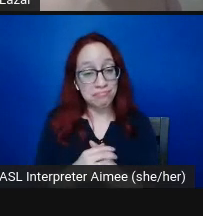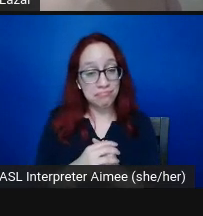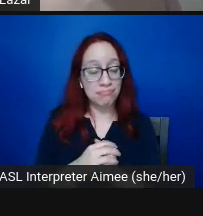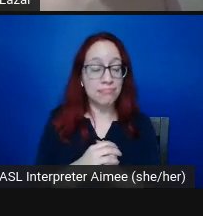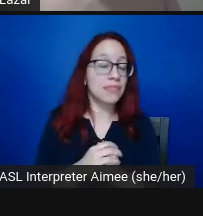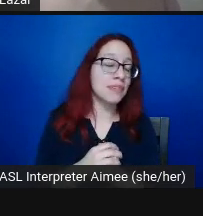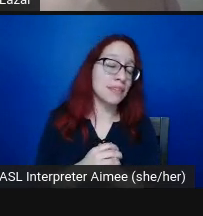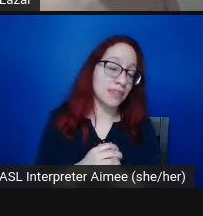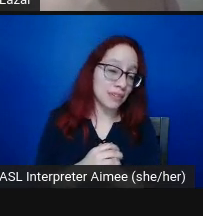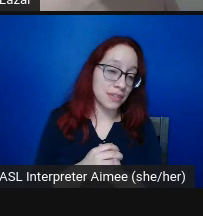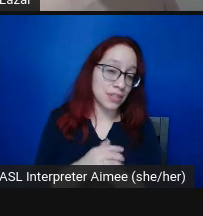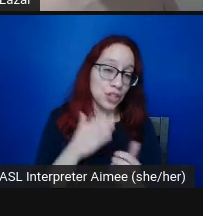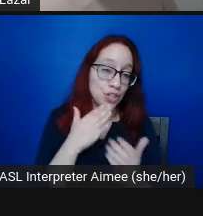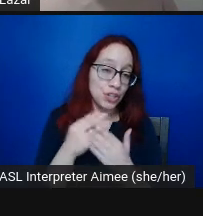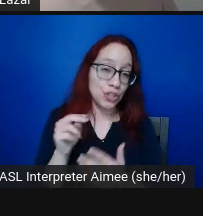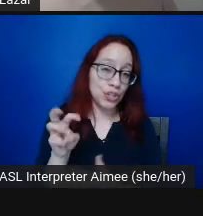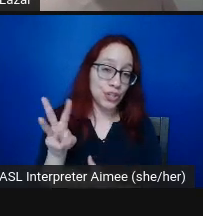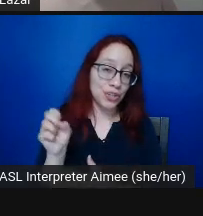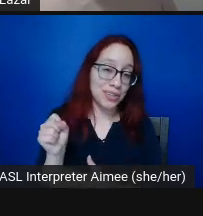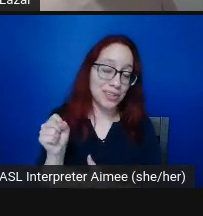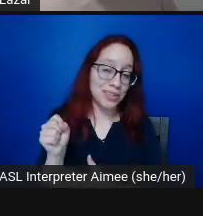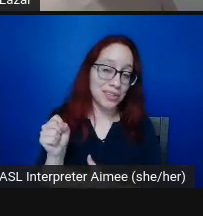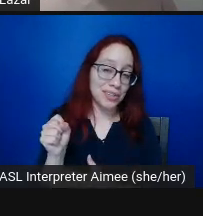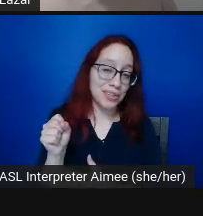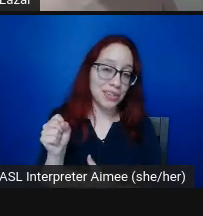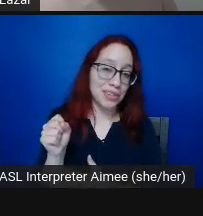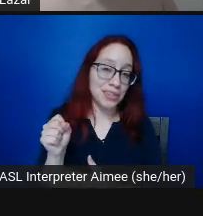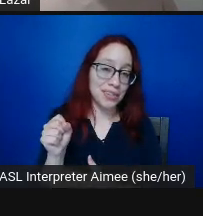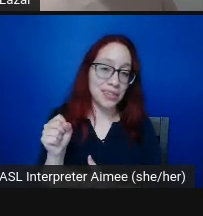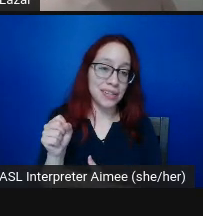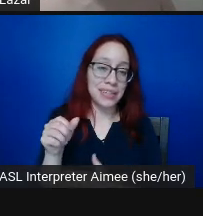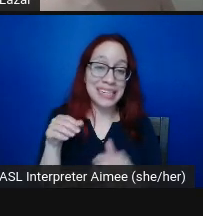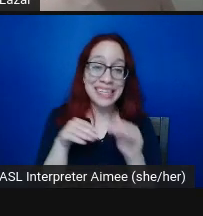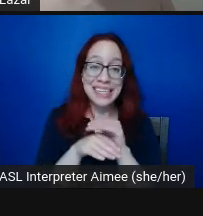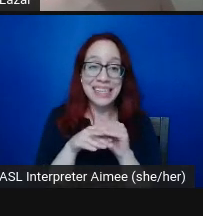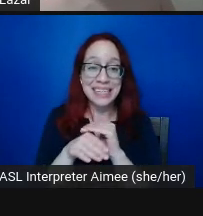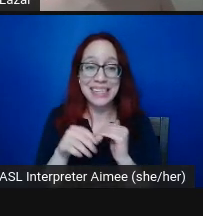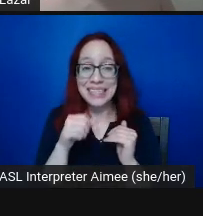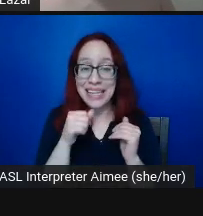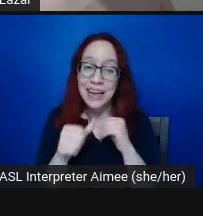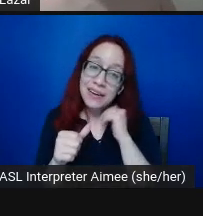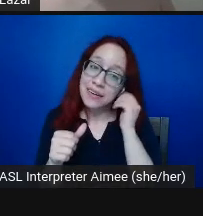The good news is that the accessibility is not a rocket science.